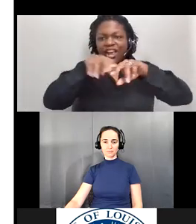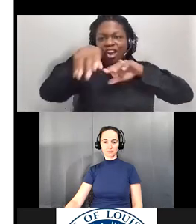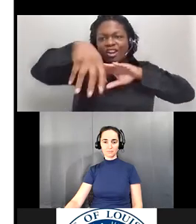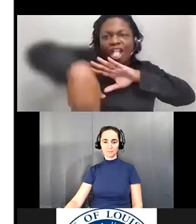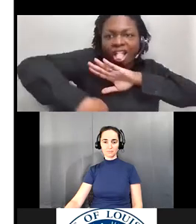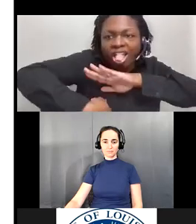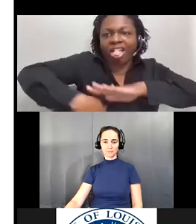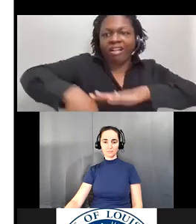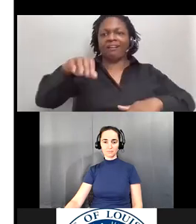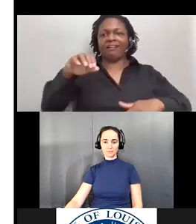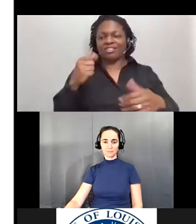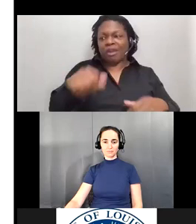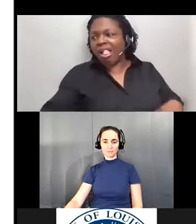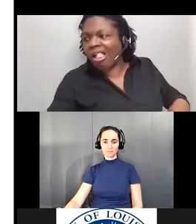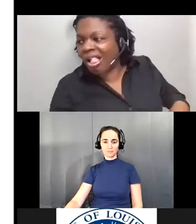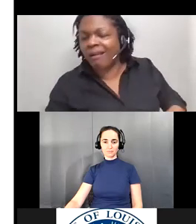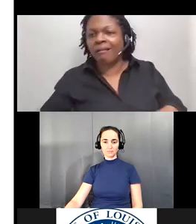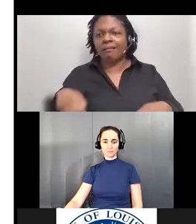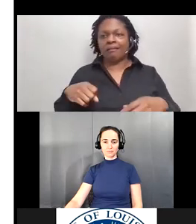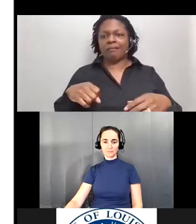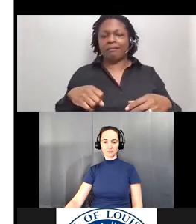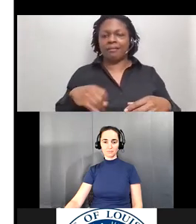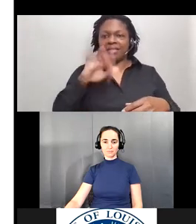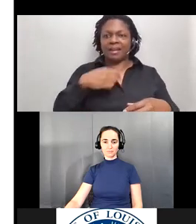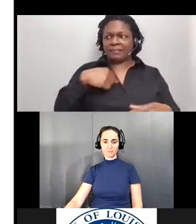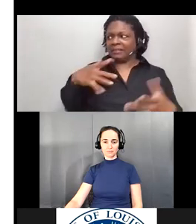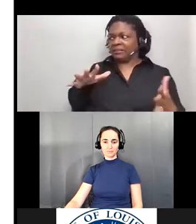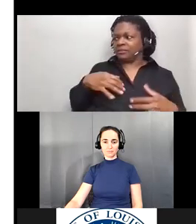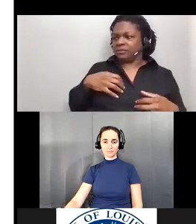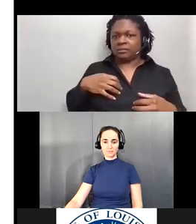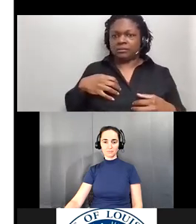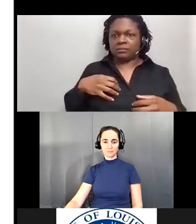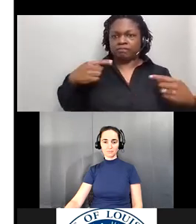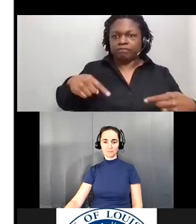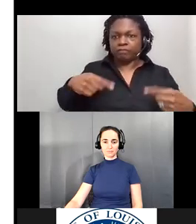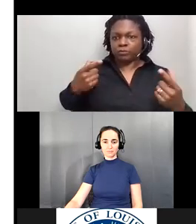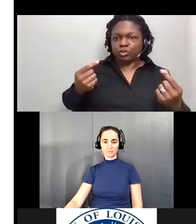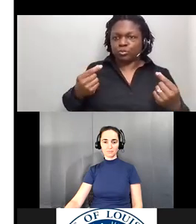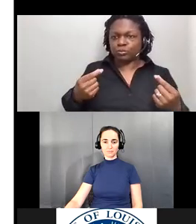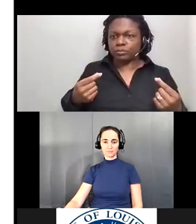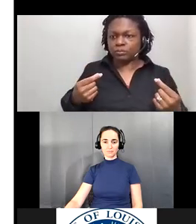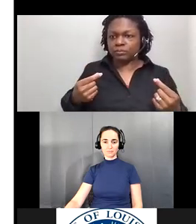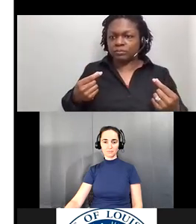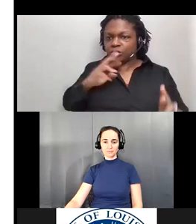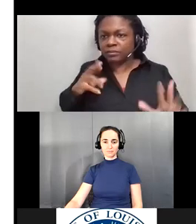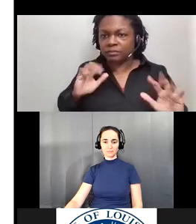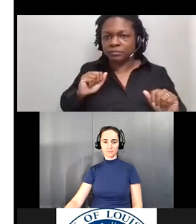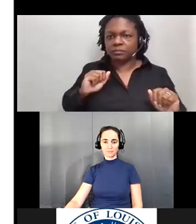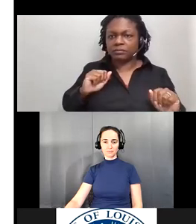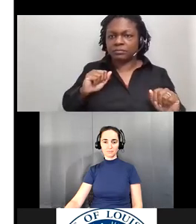can see them. and just don't move and you can have a conversation obviously with them seeing your hands that was a big thing for 16:01:14 me as a police officer was being